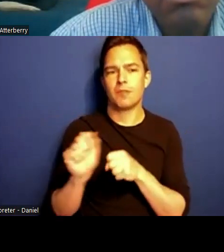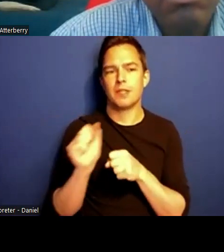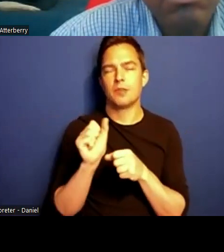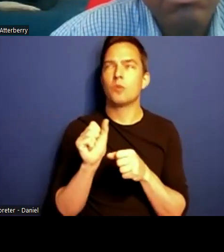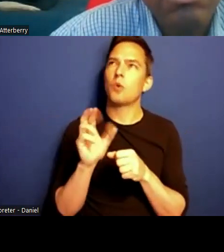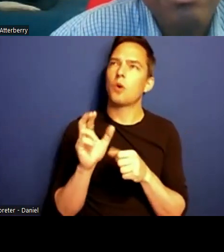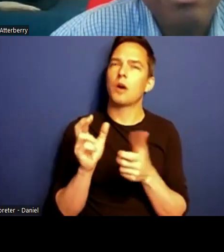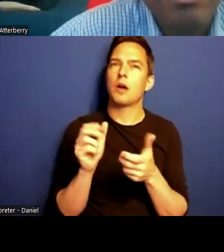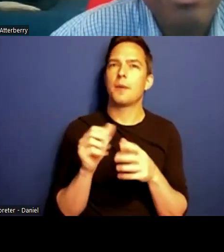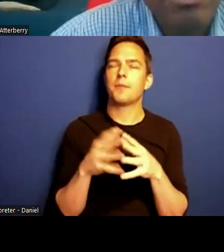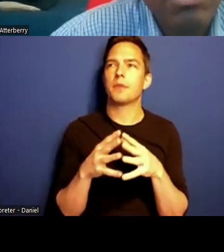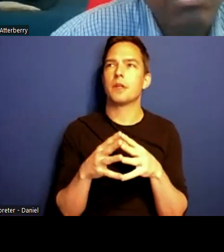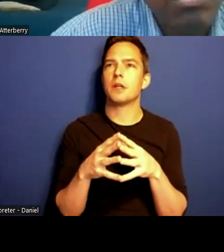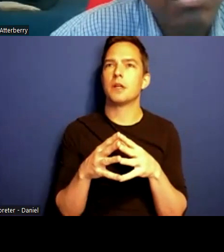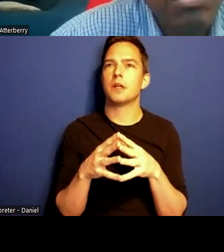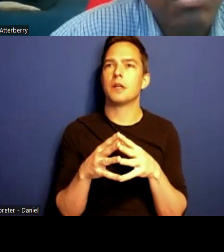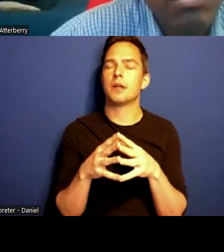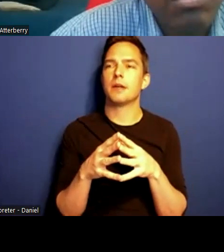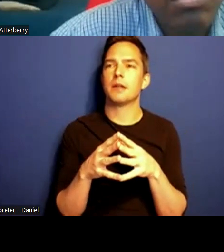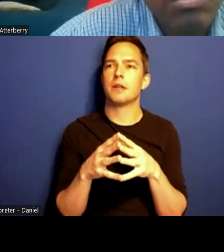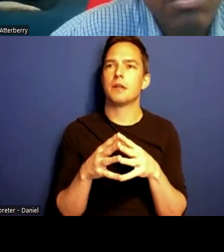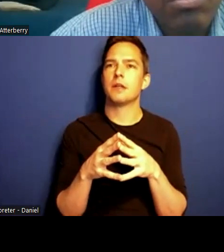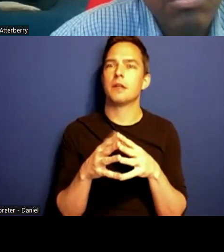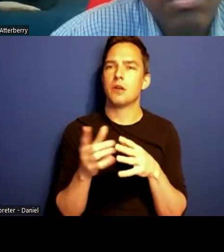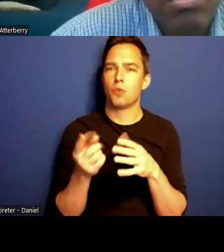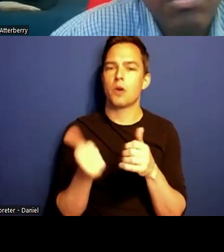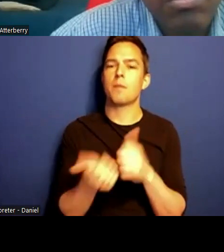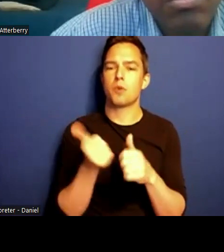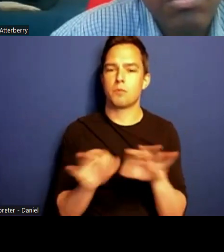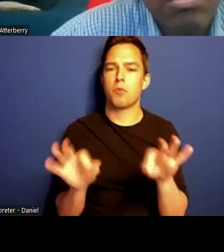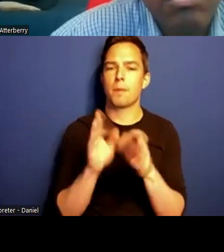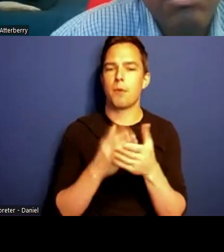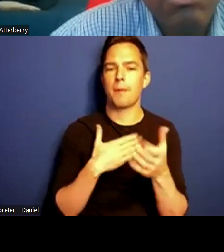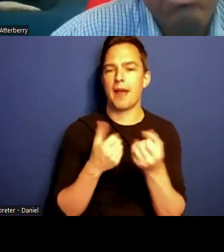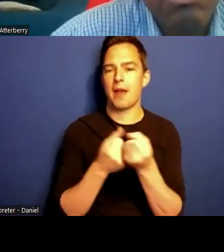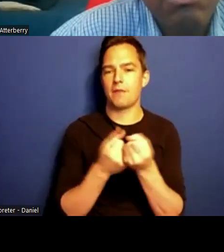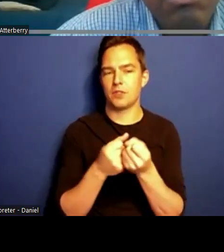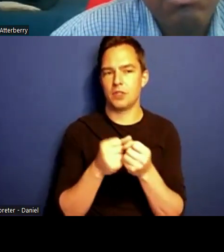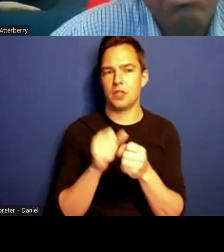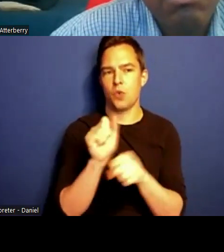I think most like one of the most important parts of my advocacy work is building relationship and